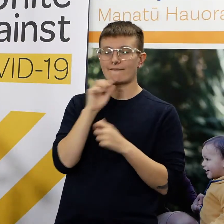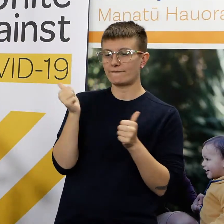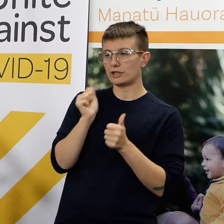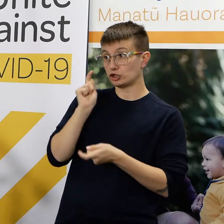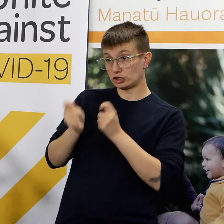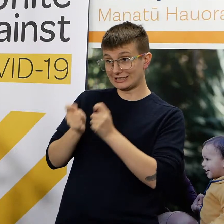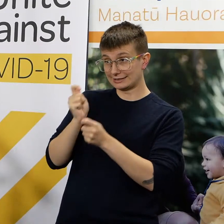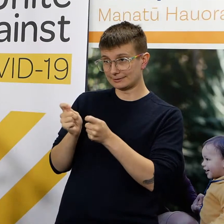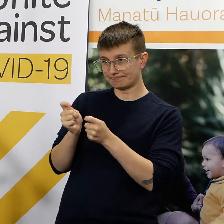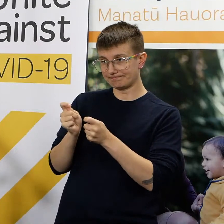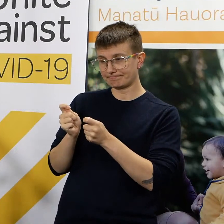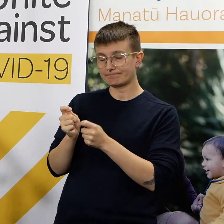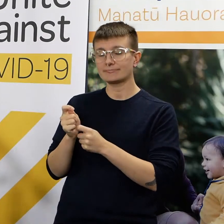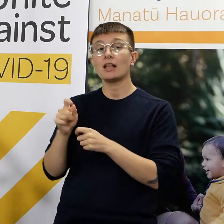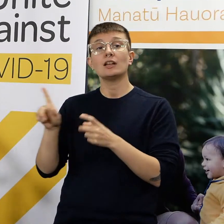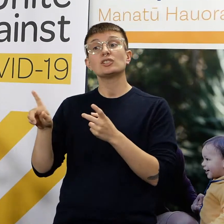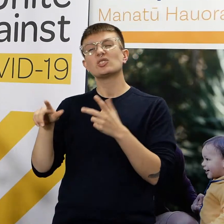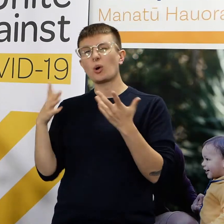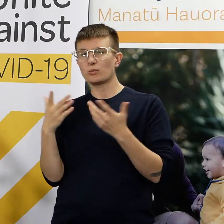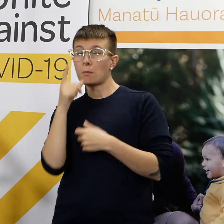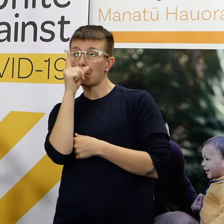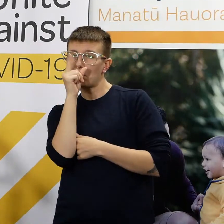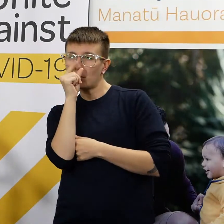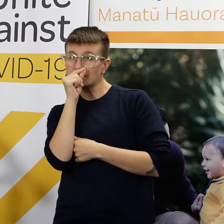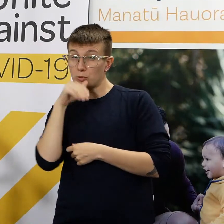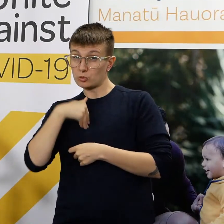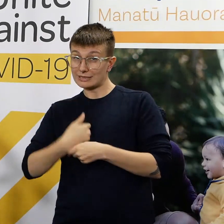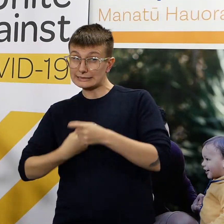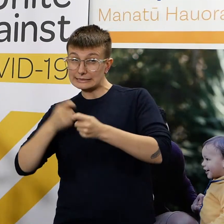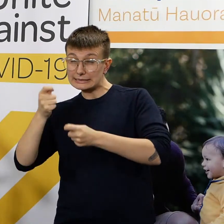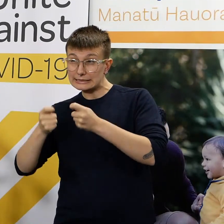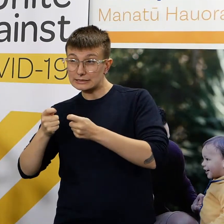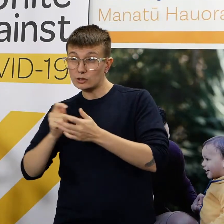and people who are in, or who have been in the same managed